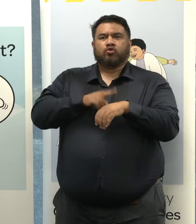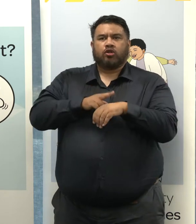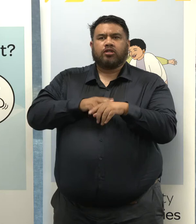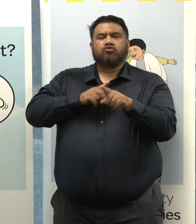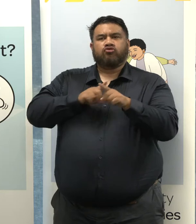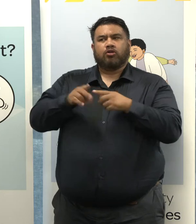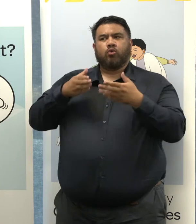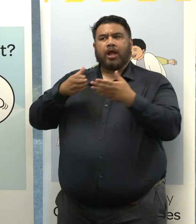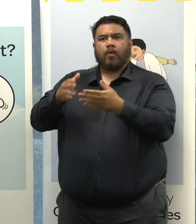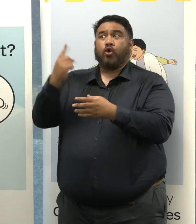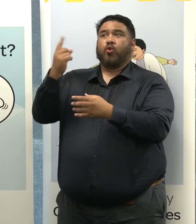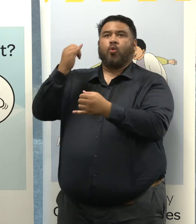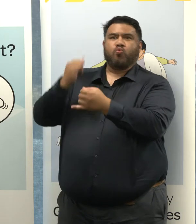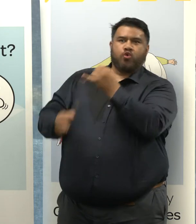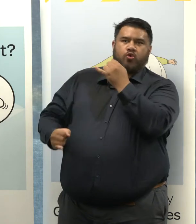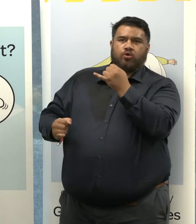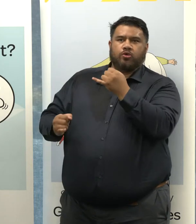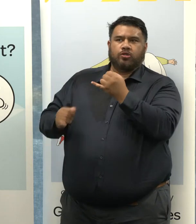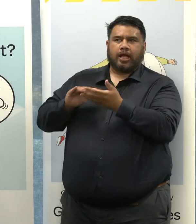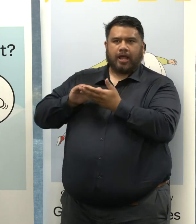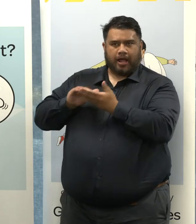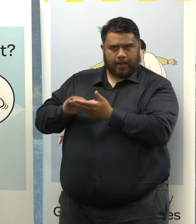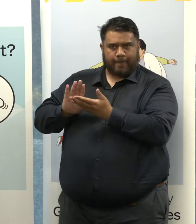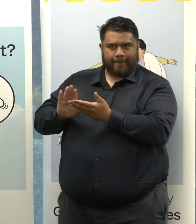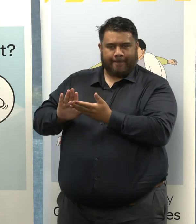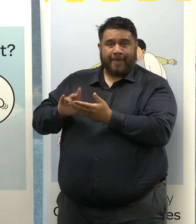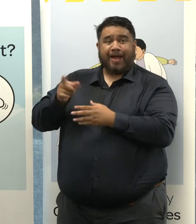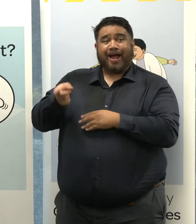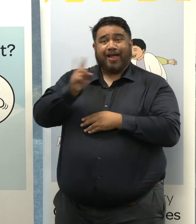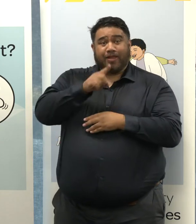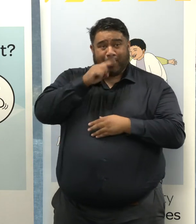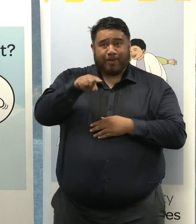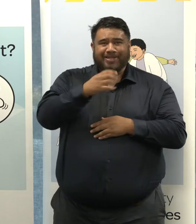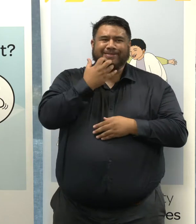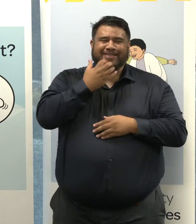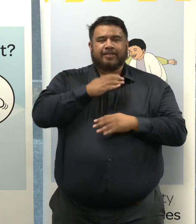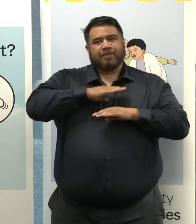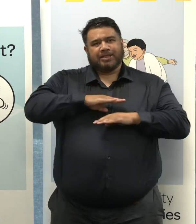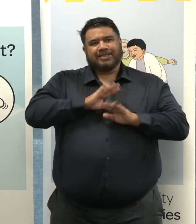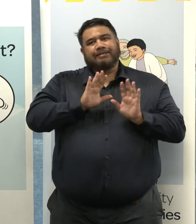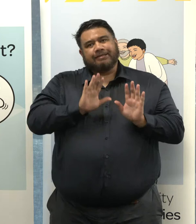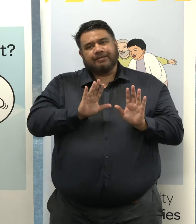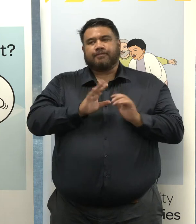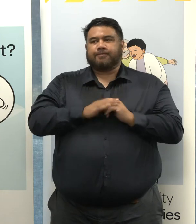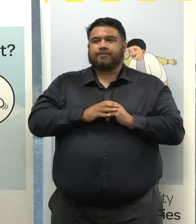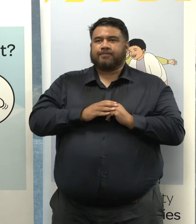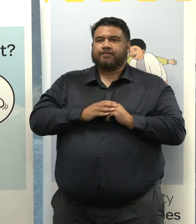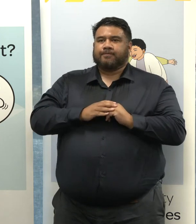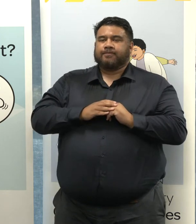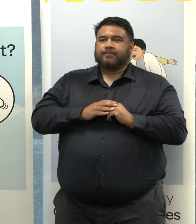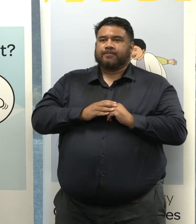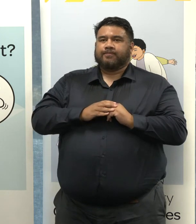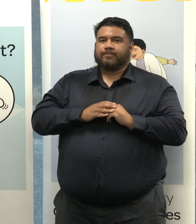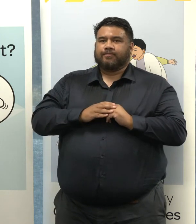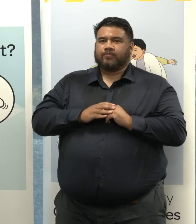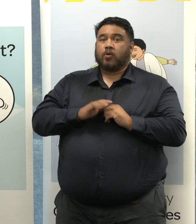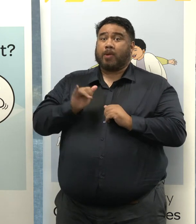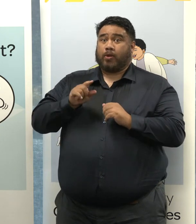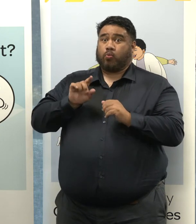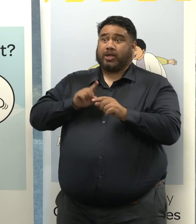people who really need care and are quite vulnerable. GPs across the motu will be concentrating on those people